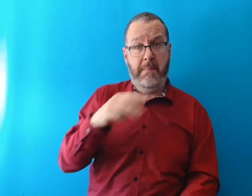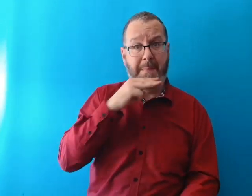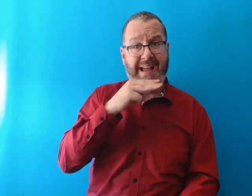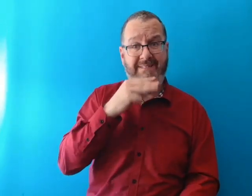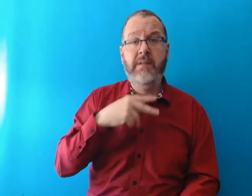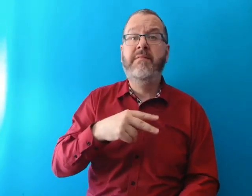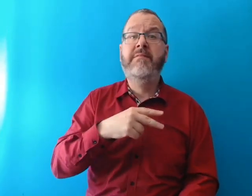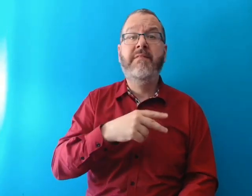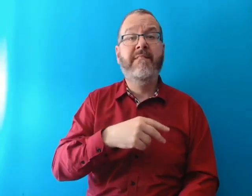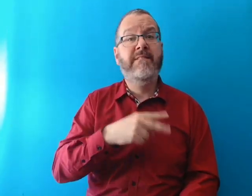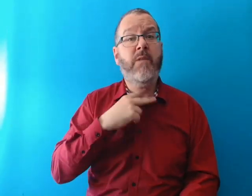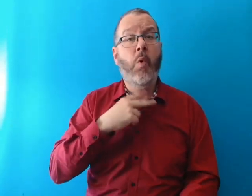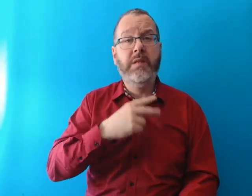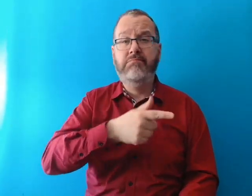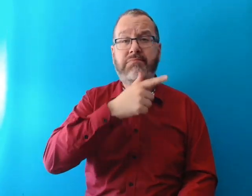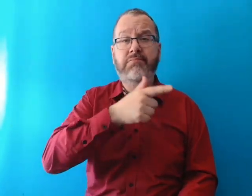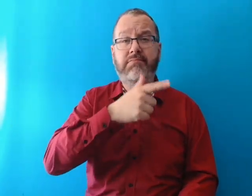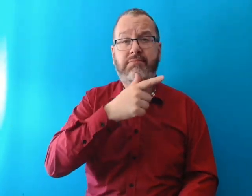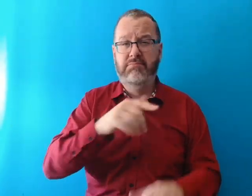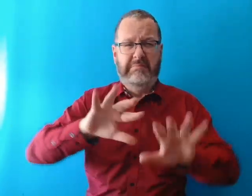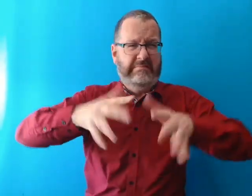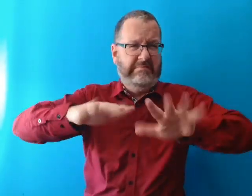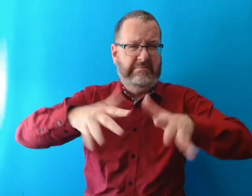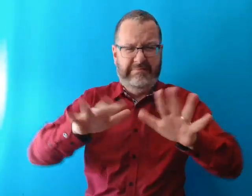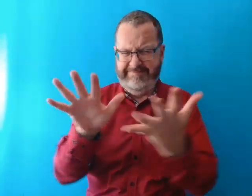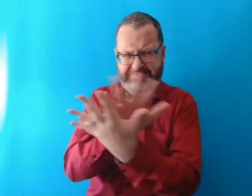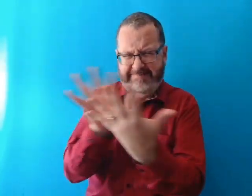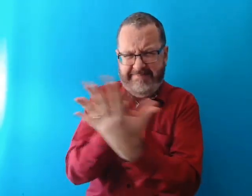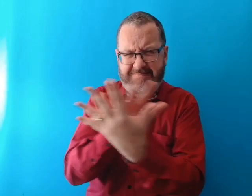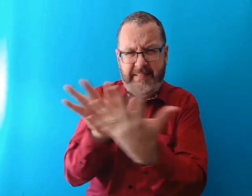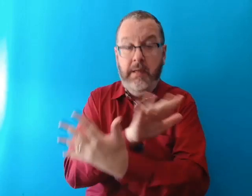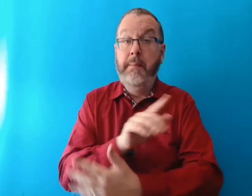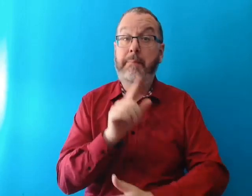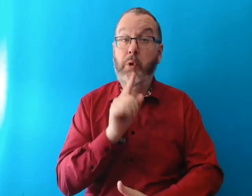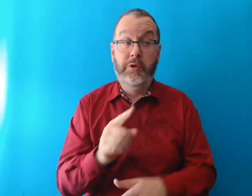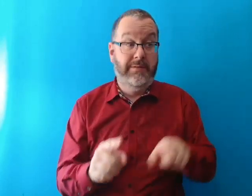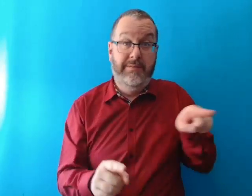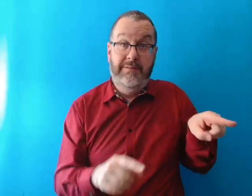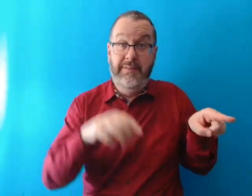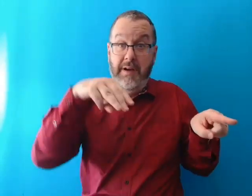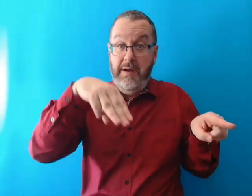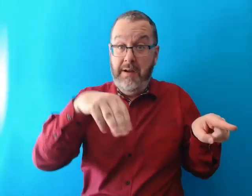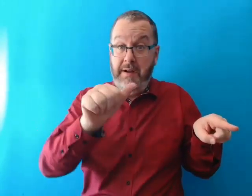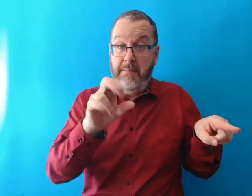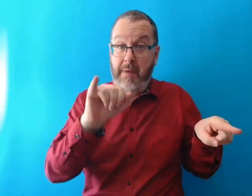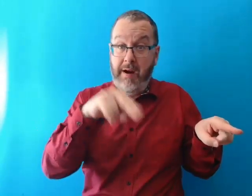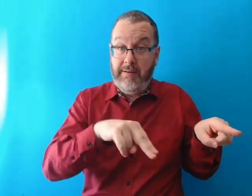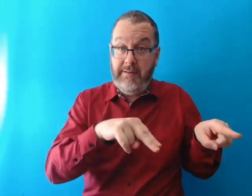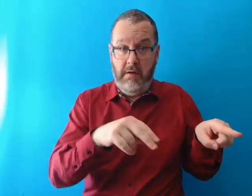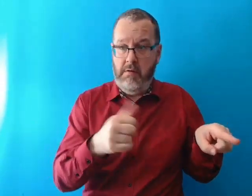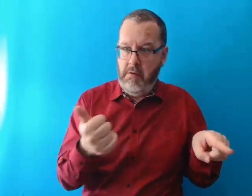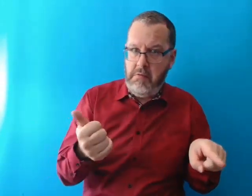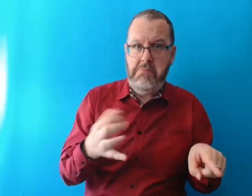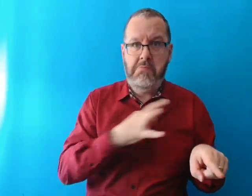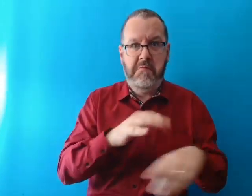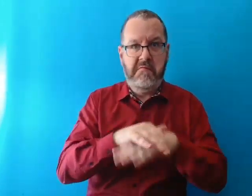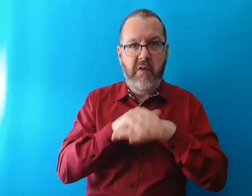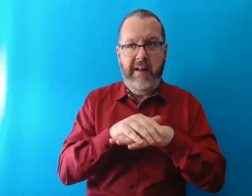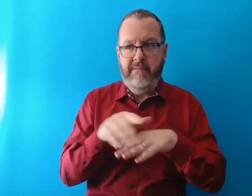but he may indeed have been good company for Martin Joyce, no doubt isolated in late 19th century Ballinrobe